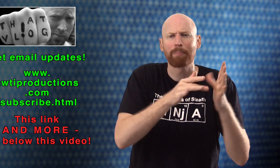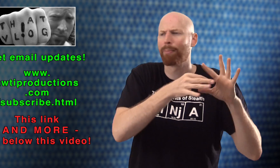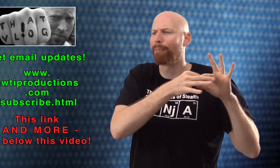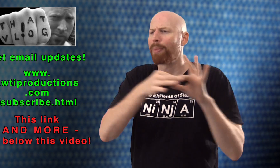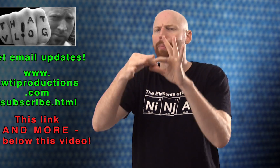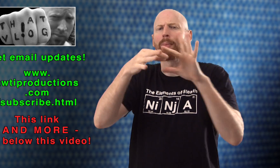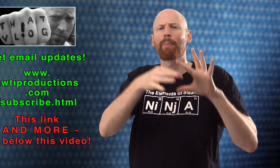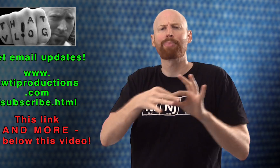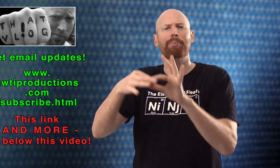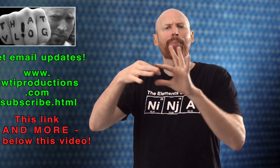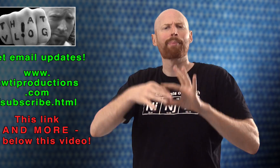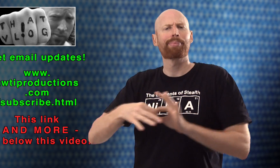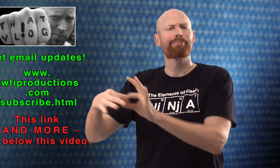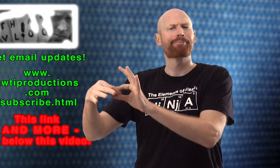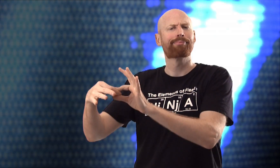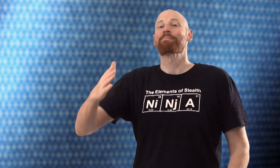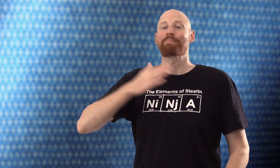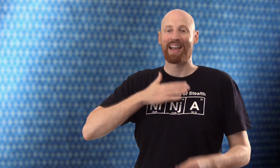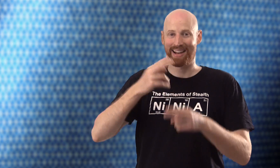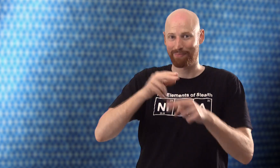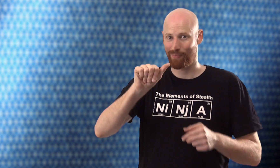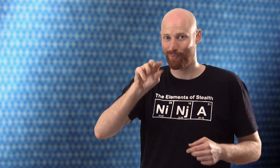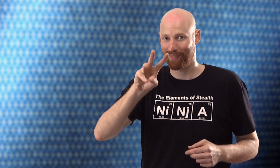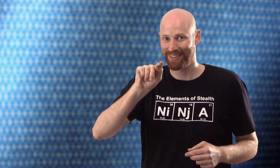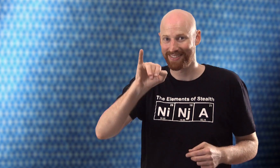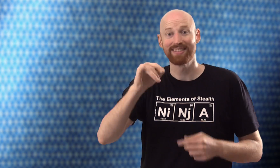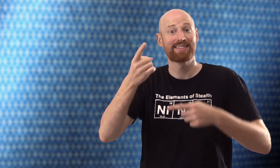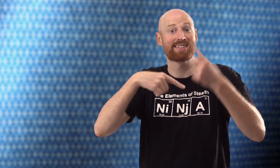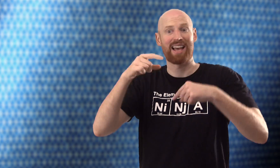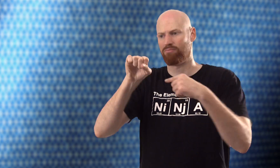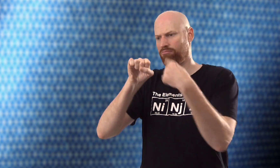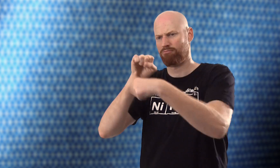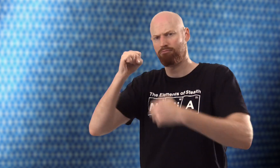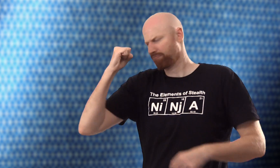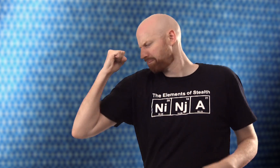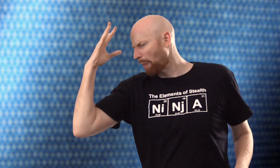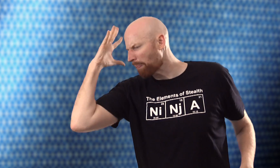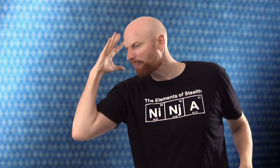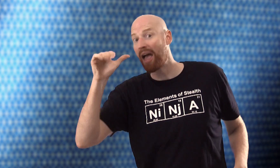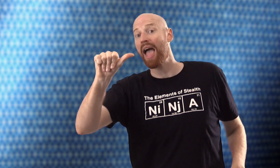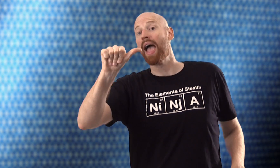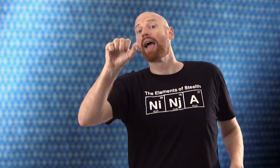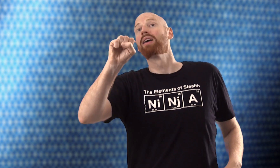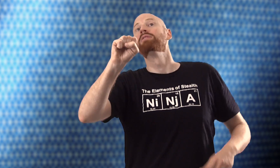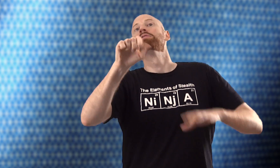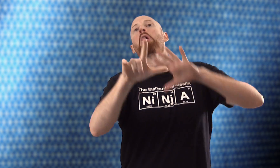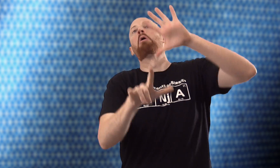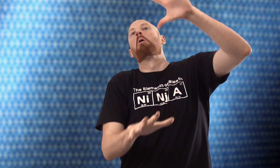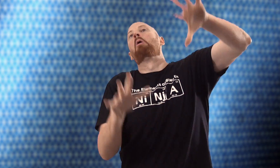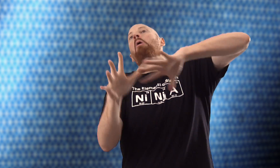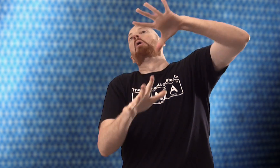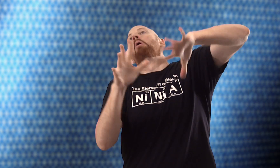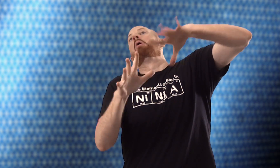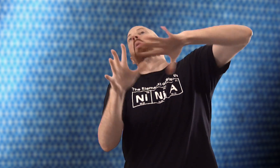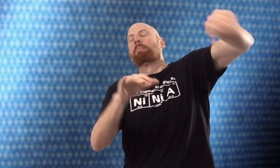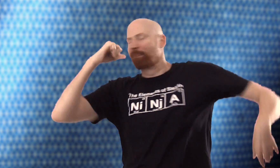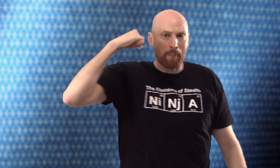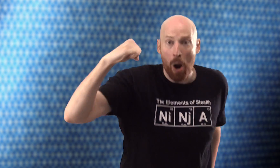check out that will take you to some great places. My name's Awti; this is my name sign; ASL POWER!